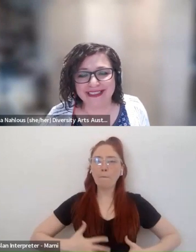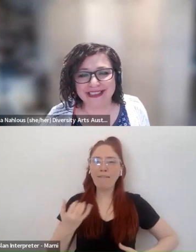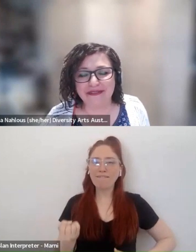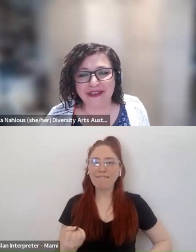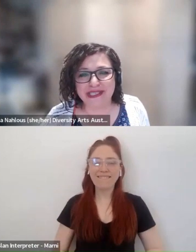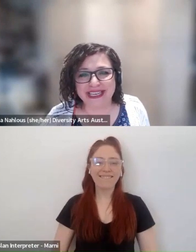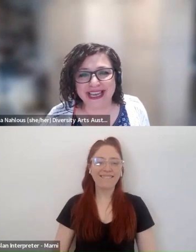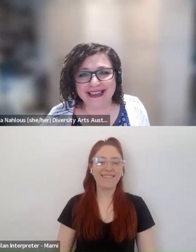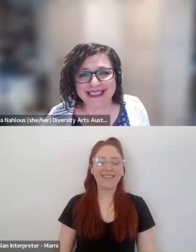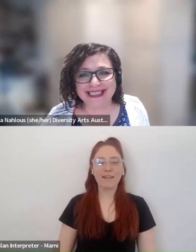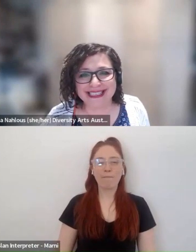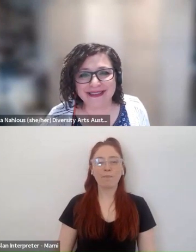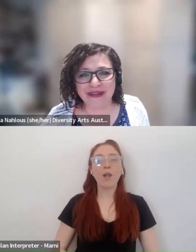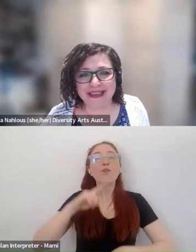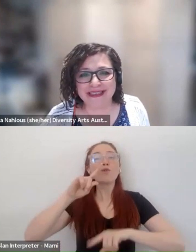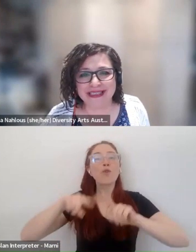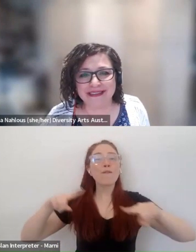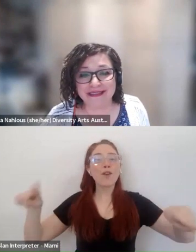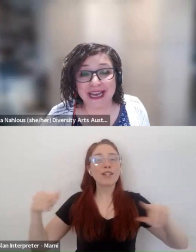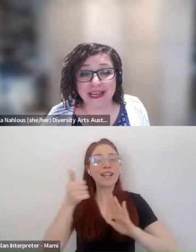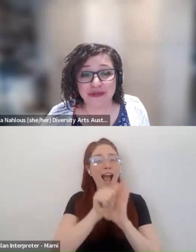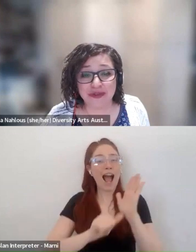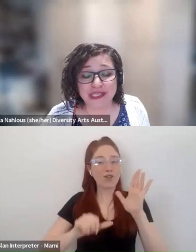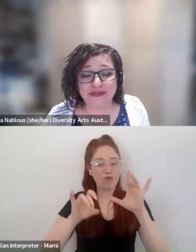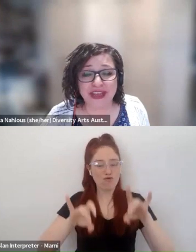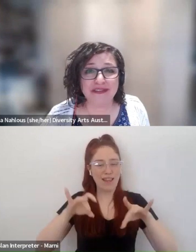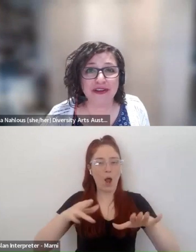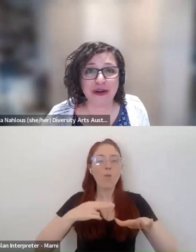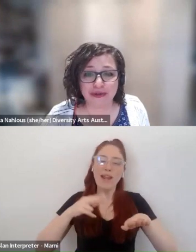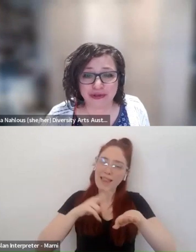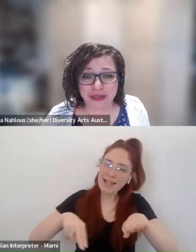Diversity Arts is the national voice for ethno cultural and